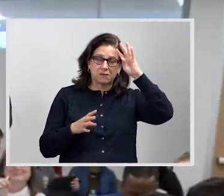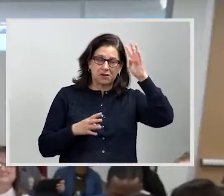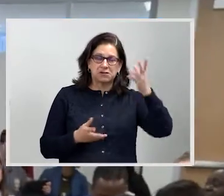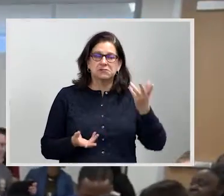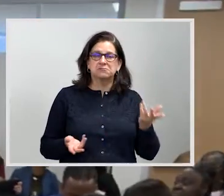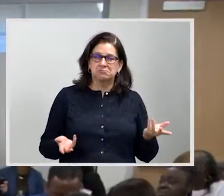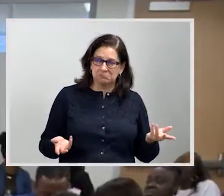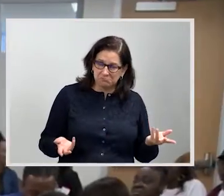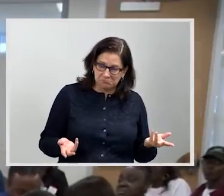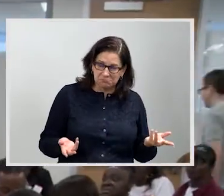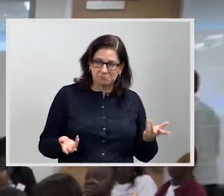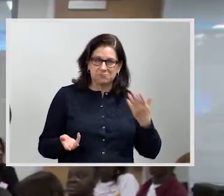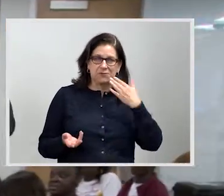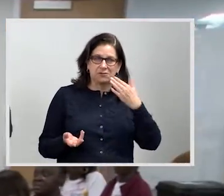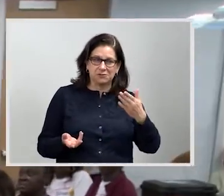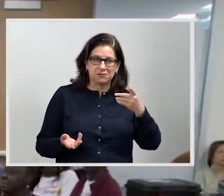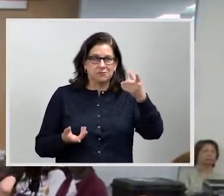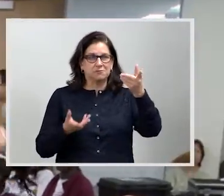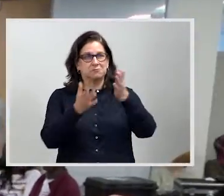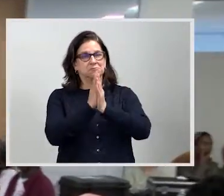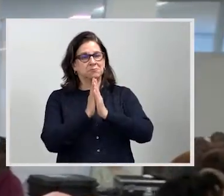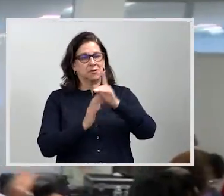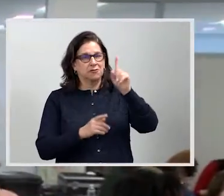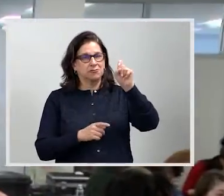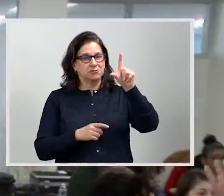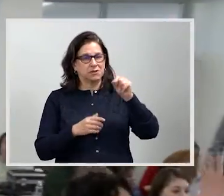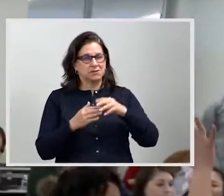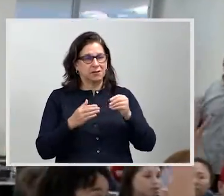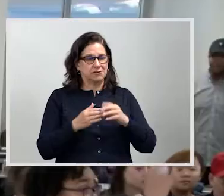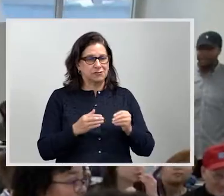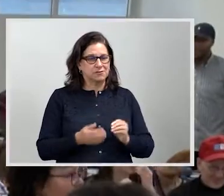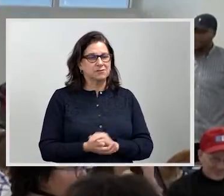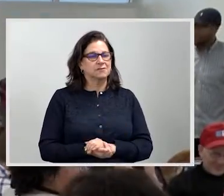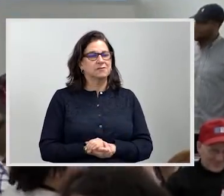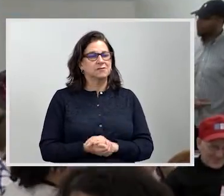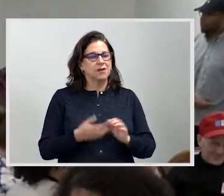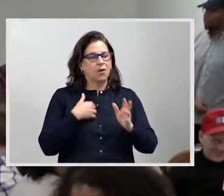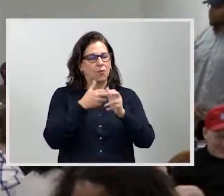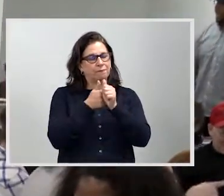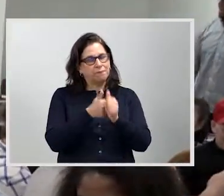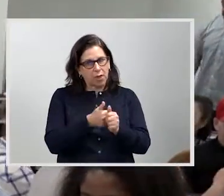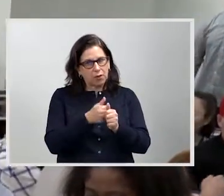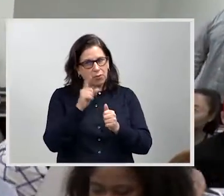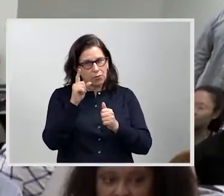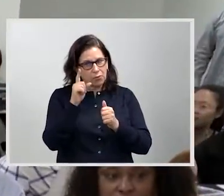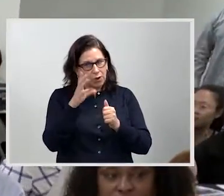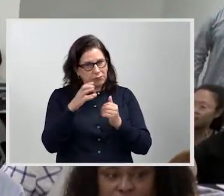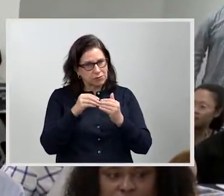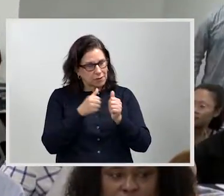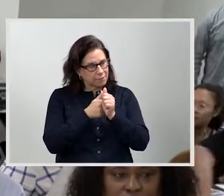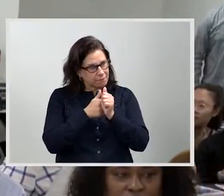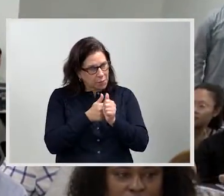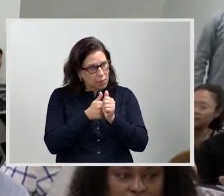WITHIN THEIR $100? ANY TABLES -- THEY ARE REALLY